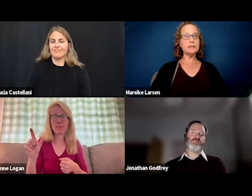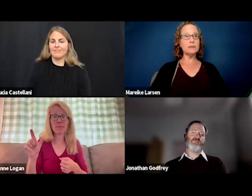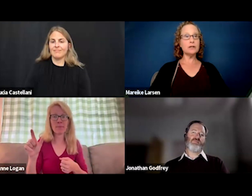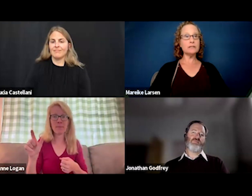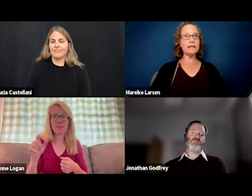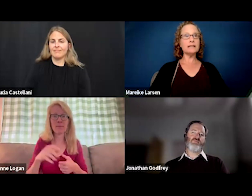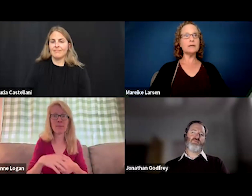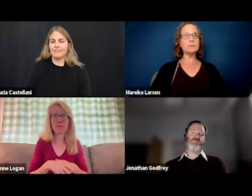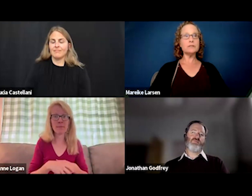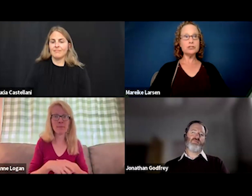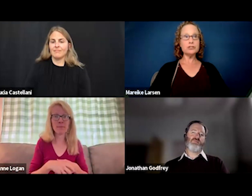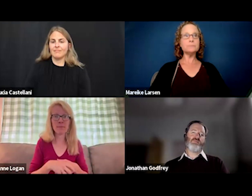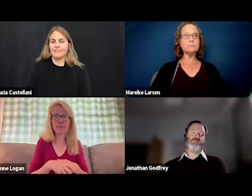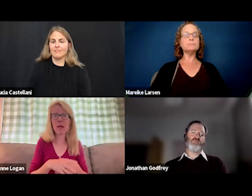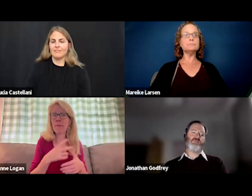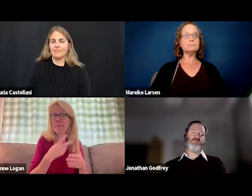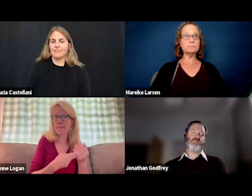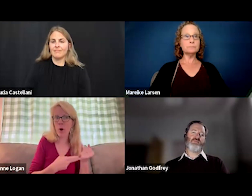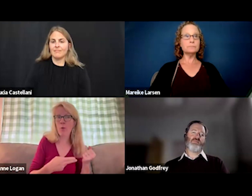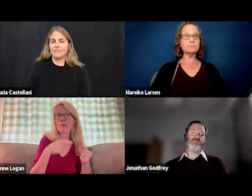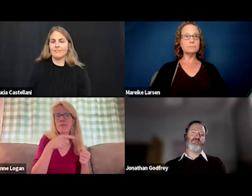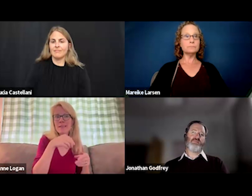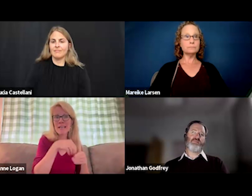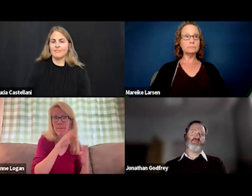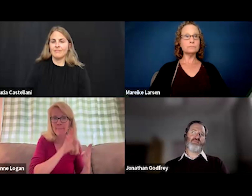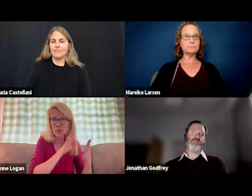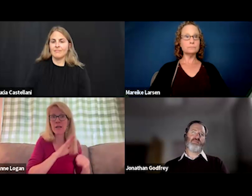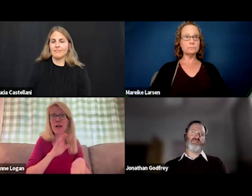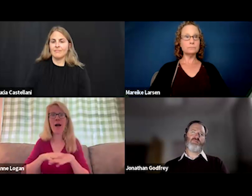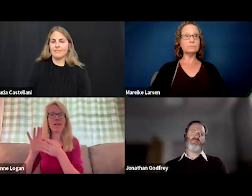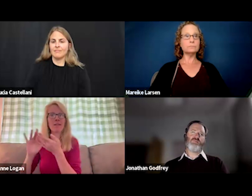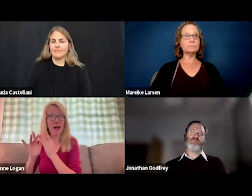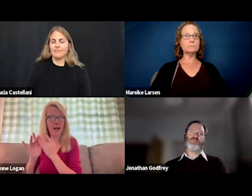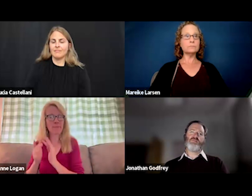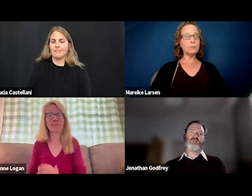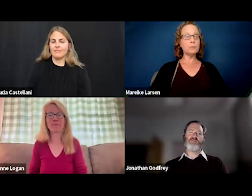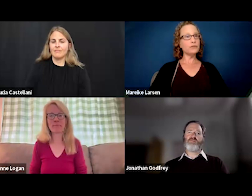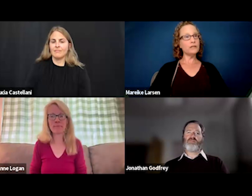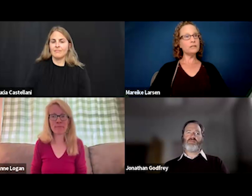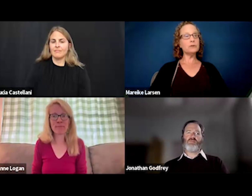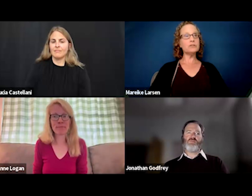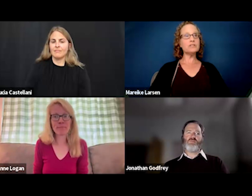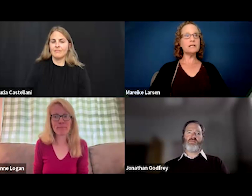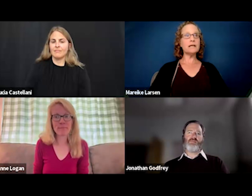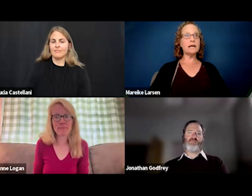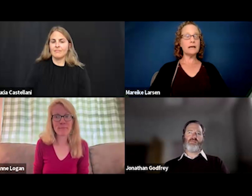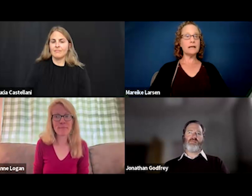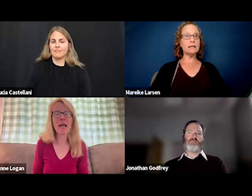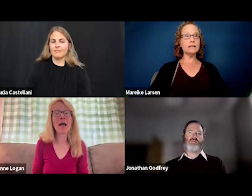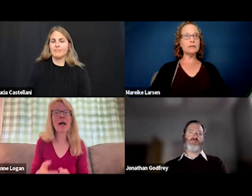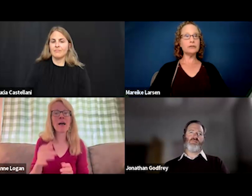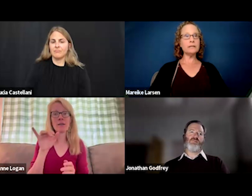in American Sign Language, both for in-person and online learning.